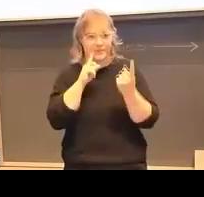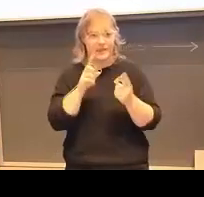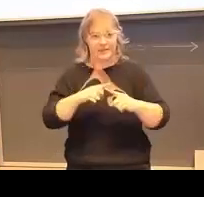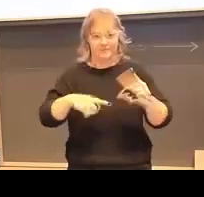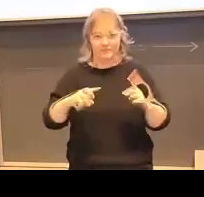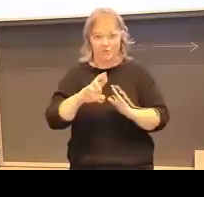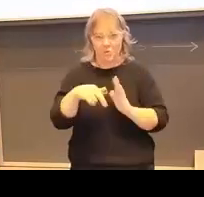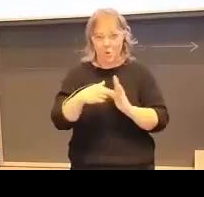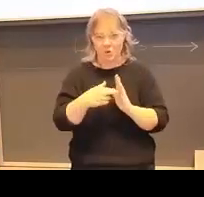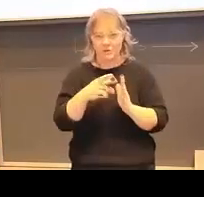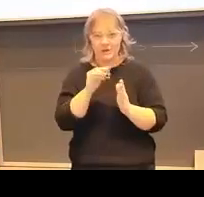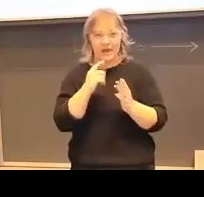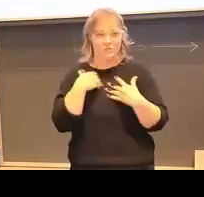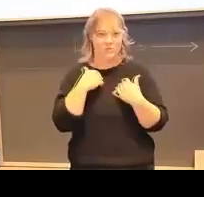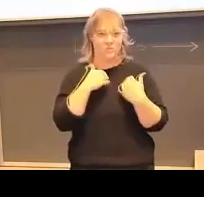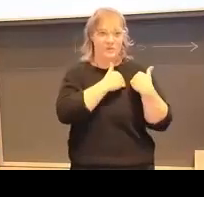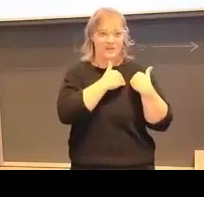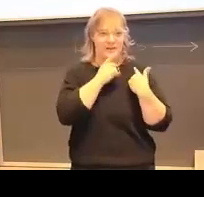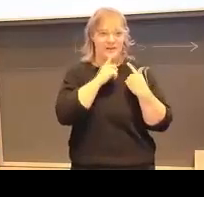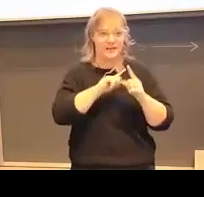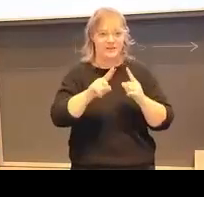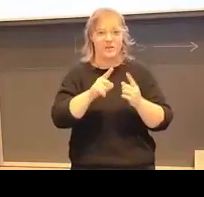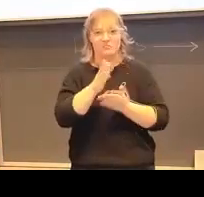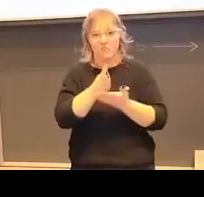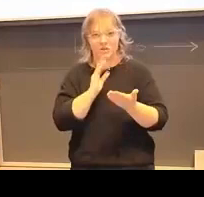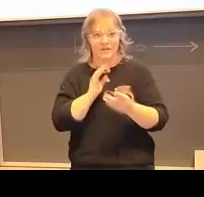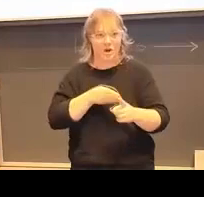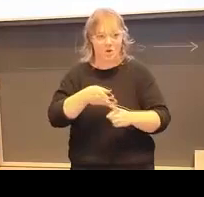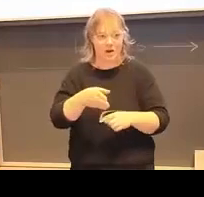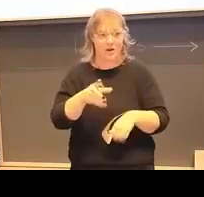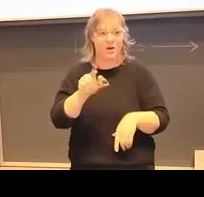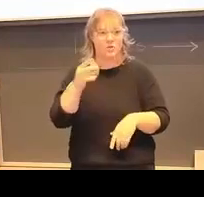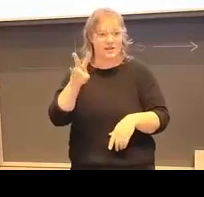and responsibilities at different stages of career and in 2017 we implemented what is